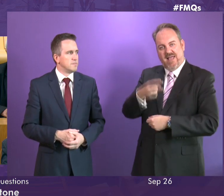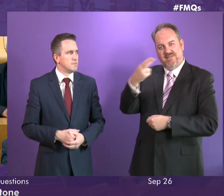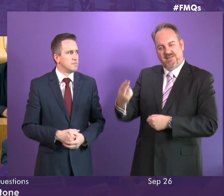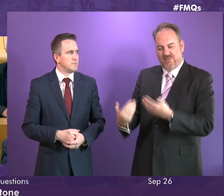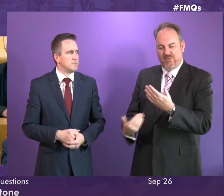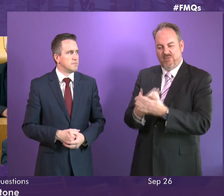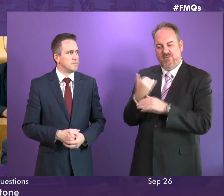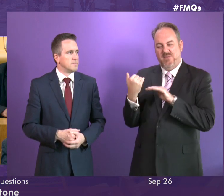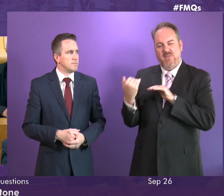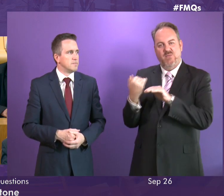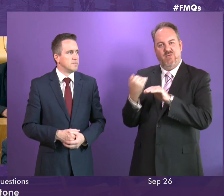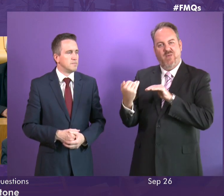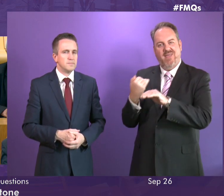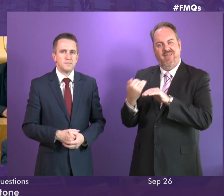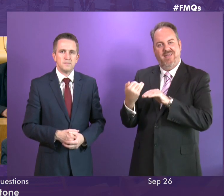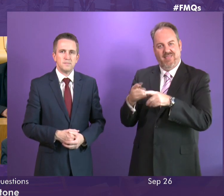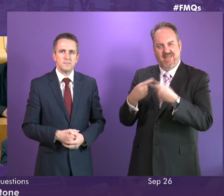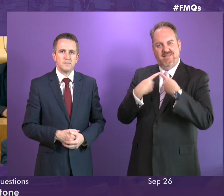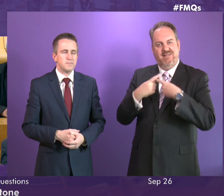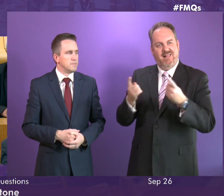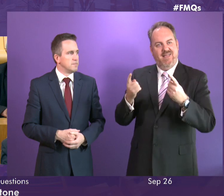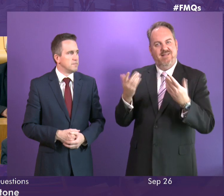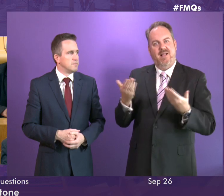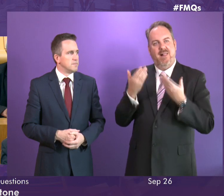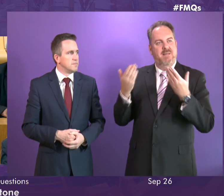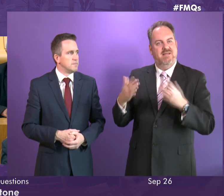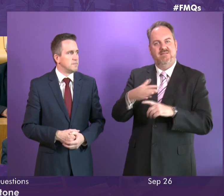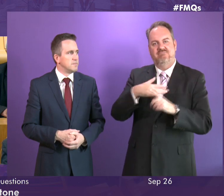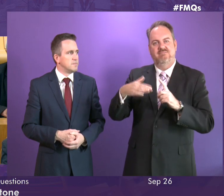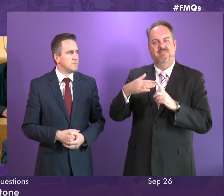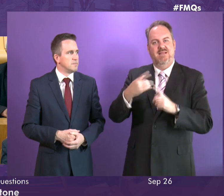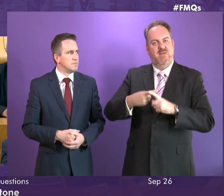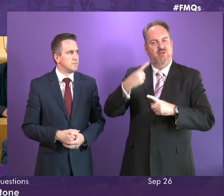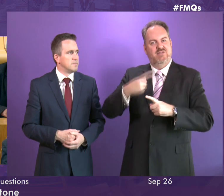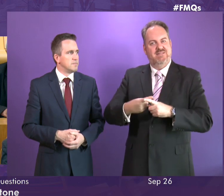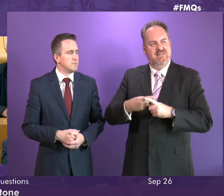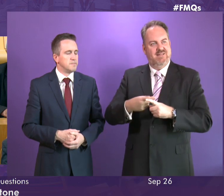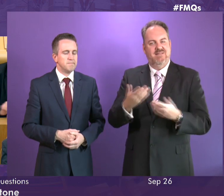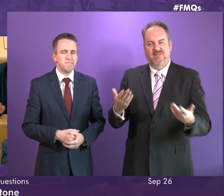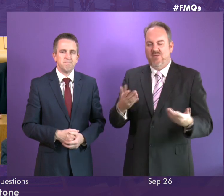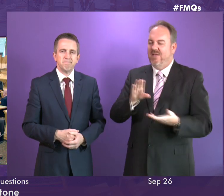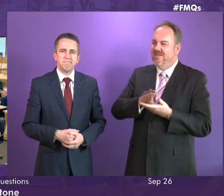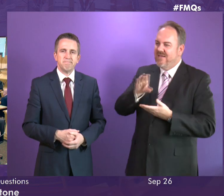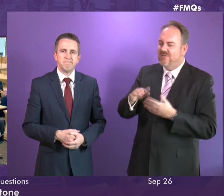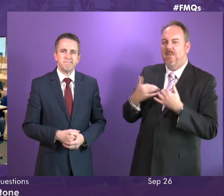plans for a new motorway after declaring a climate emergency? Will she invest the funds in public transport instead?